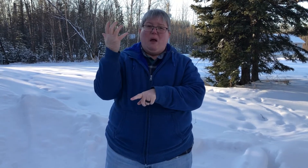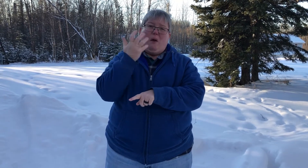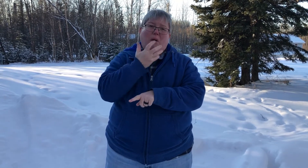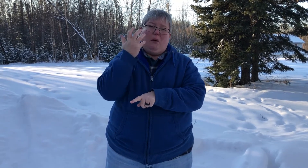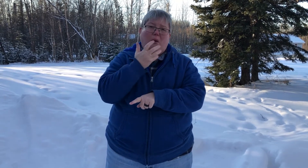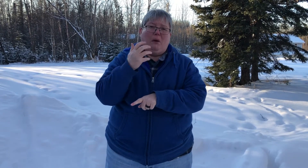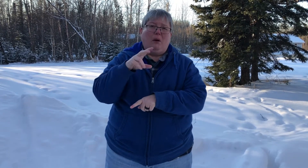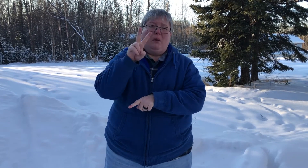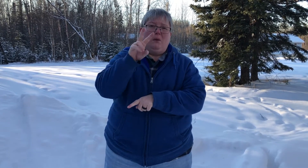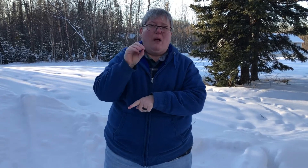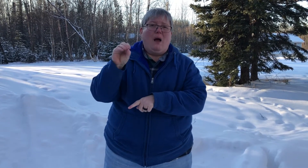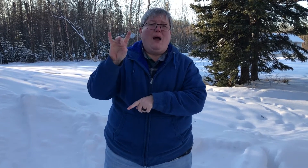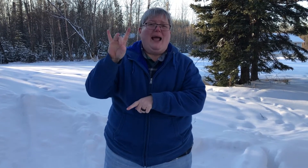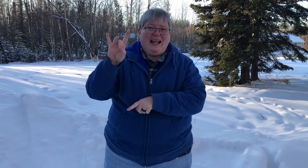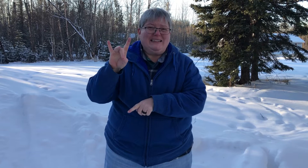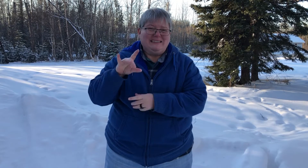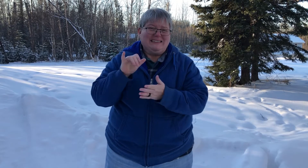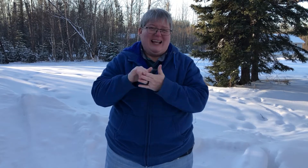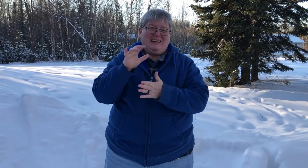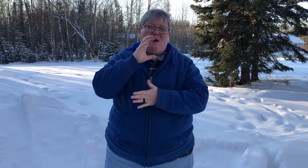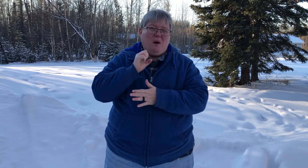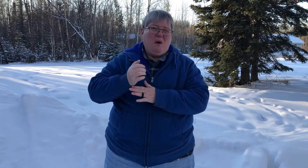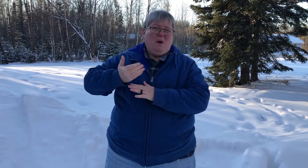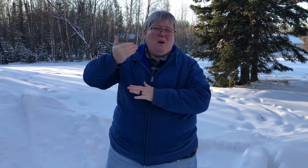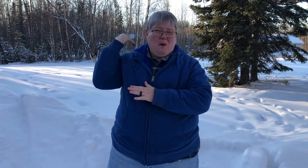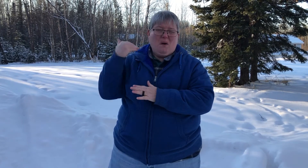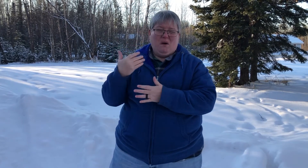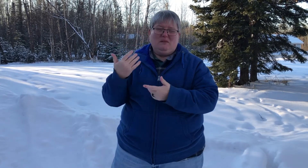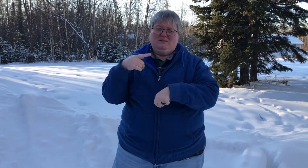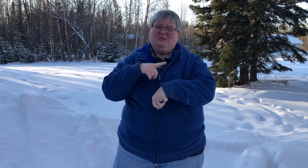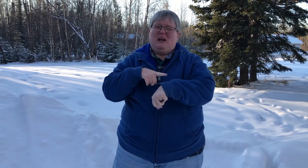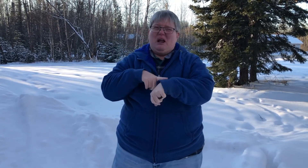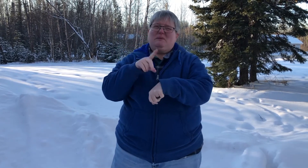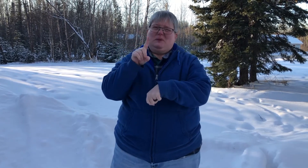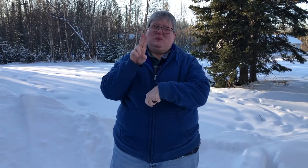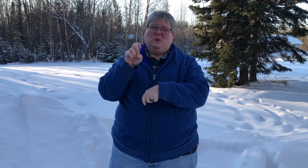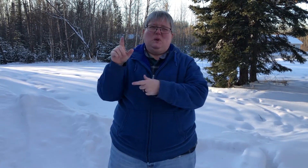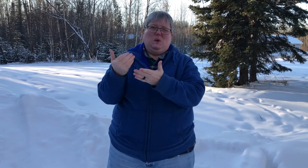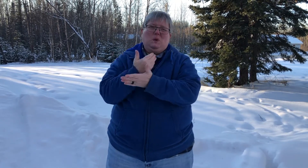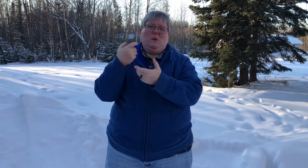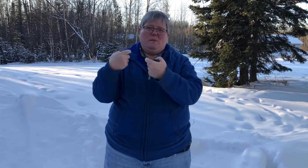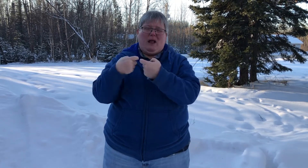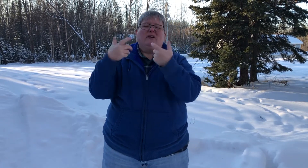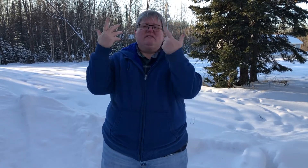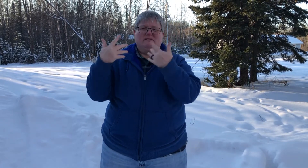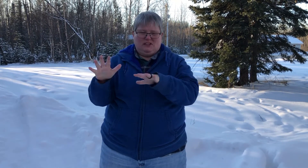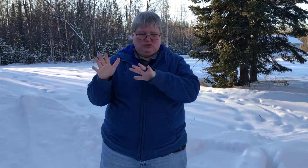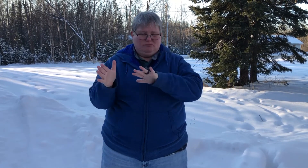date on it the sticker said 2008, and that's really old. So it was due for a new battery.